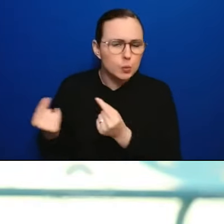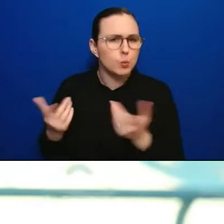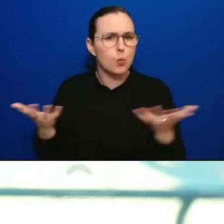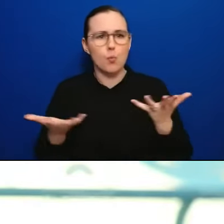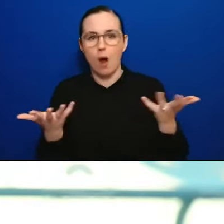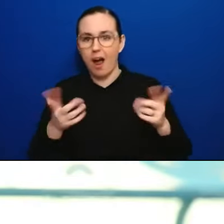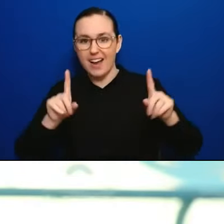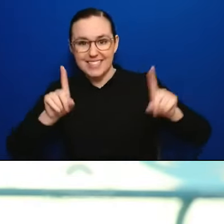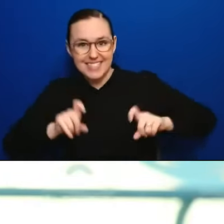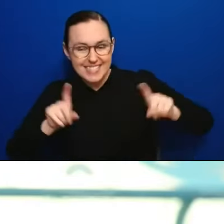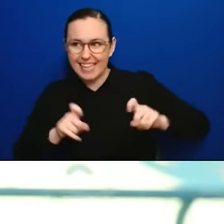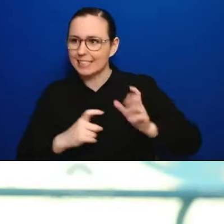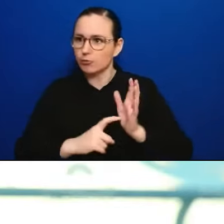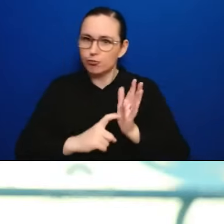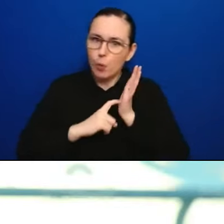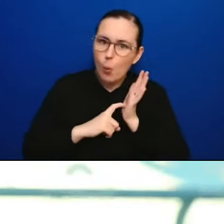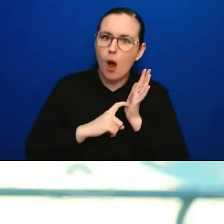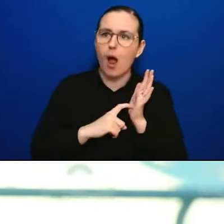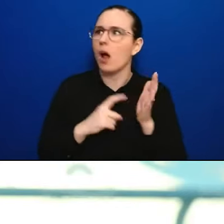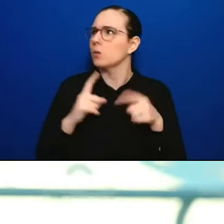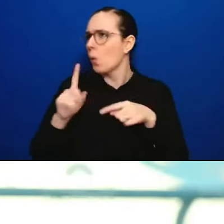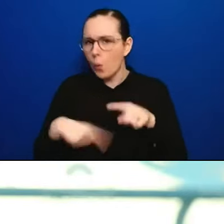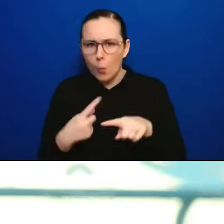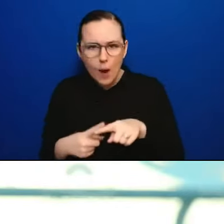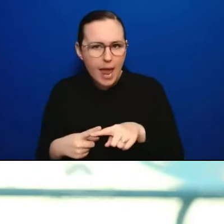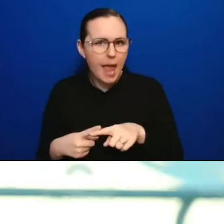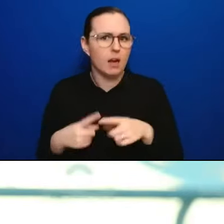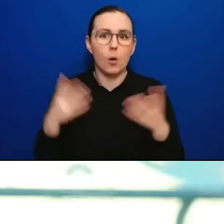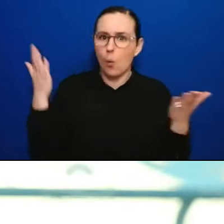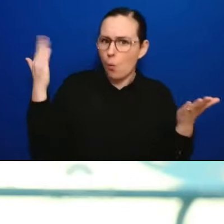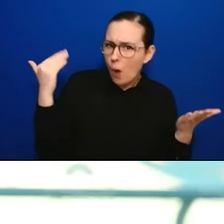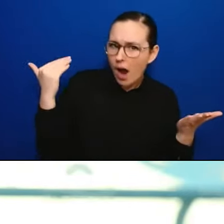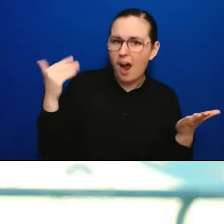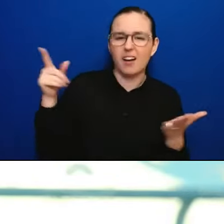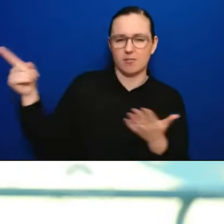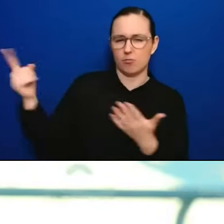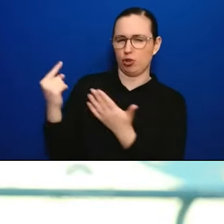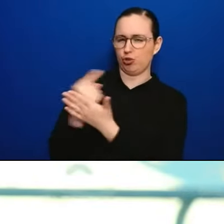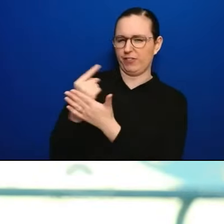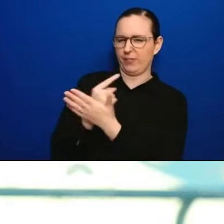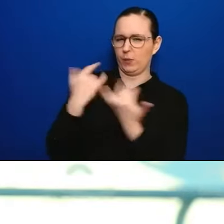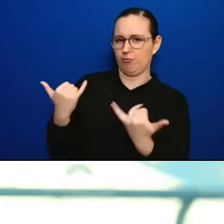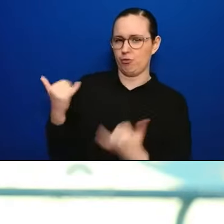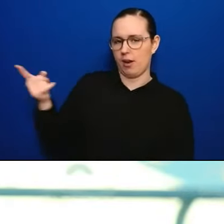measures so we have had ongoing discussions about the border measures and what tests are